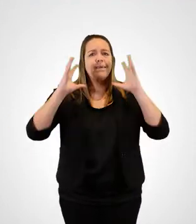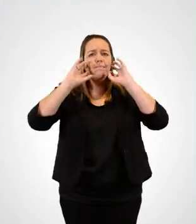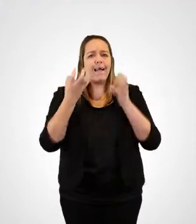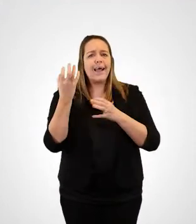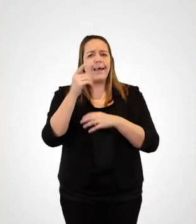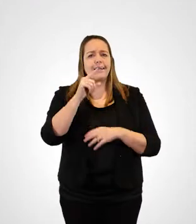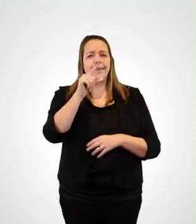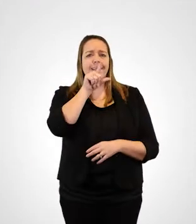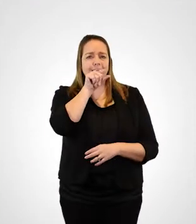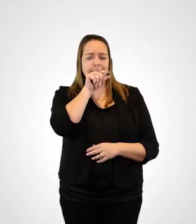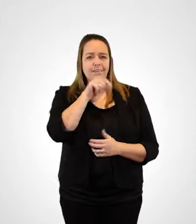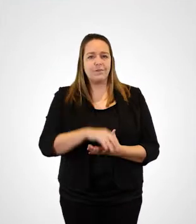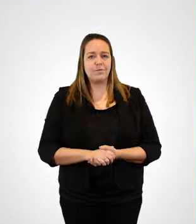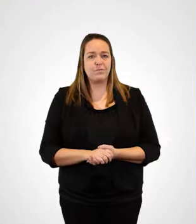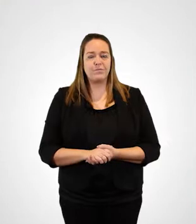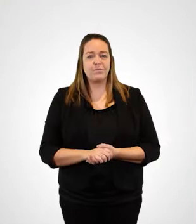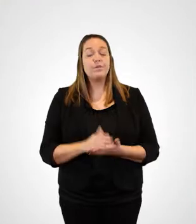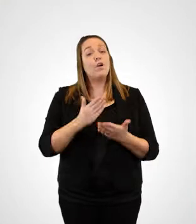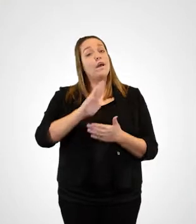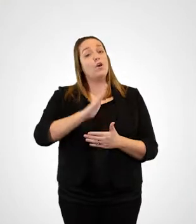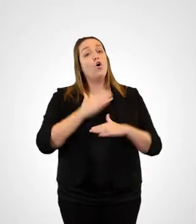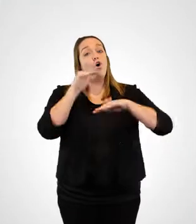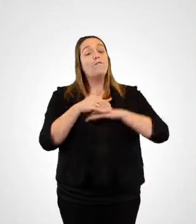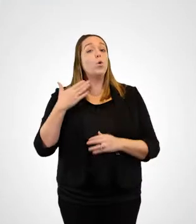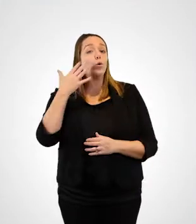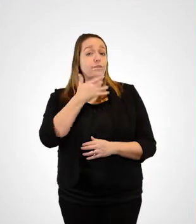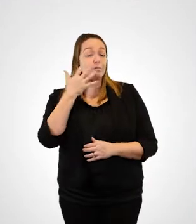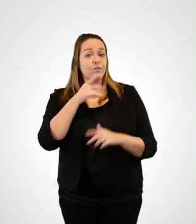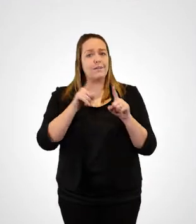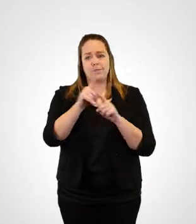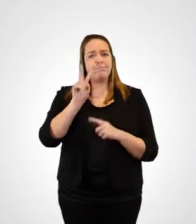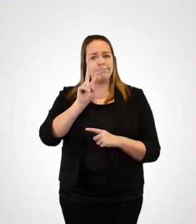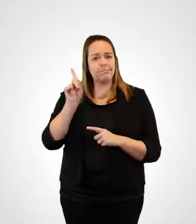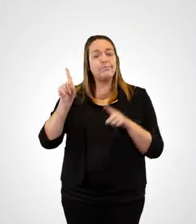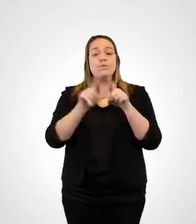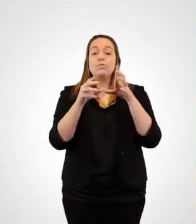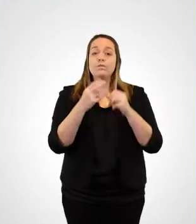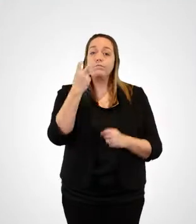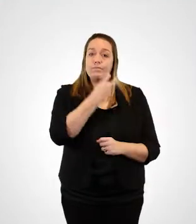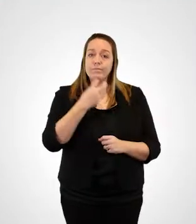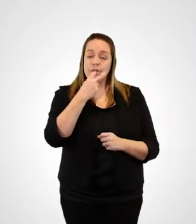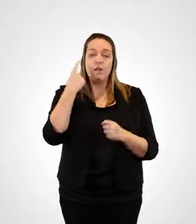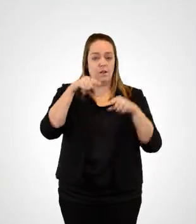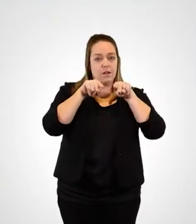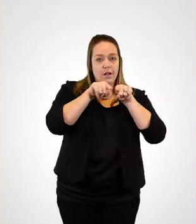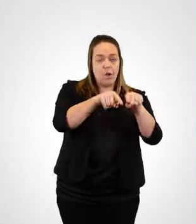And I think one of the interesting things about cueing, as with speechreading, it works in concert with amplification